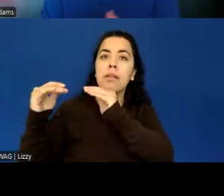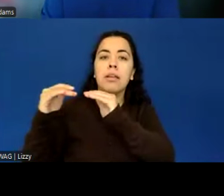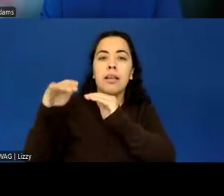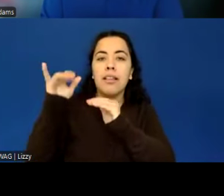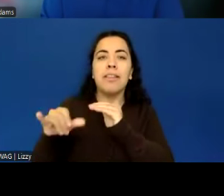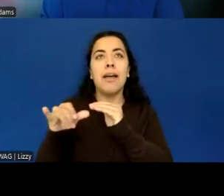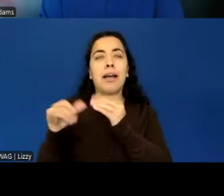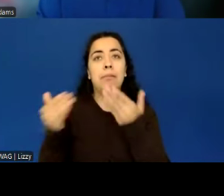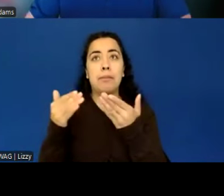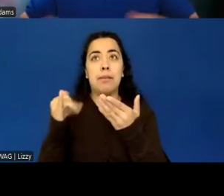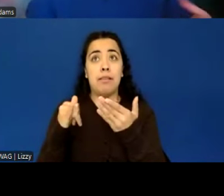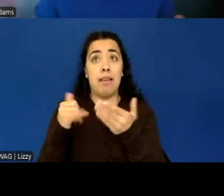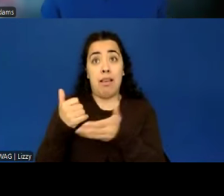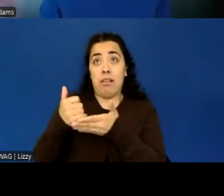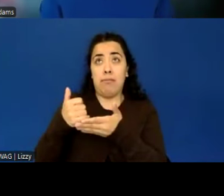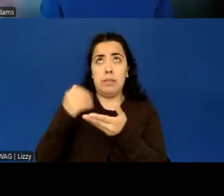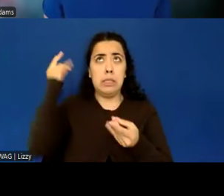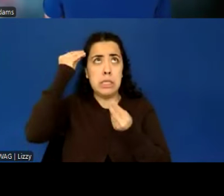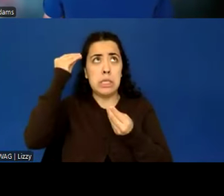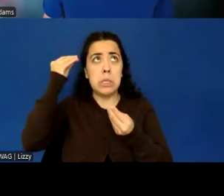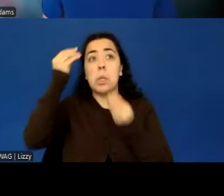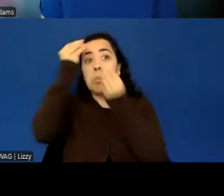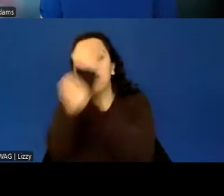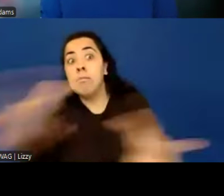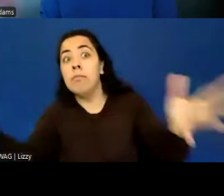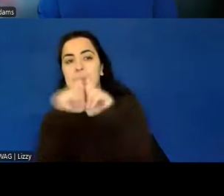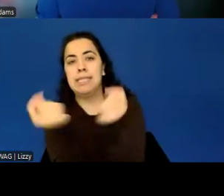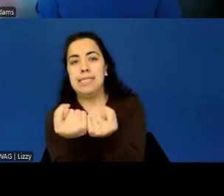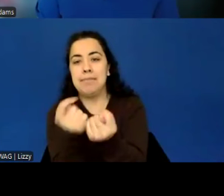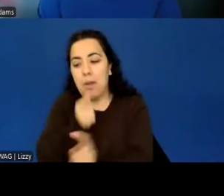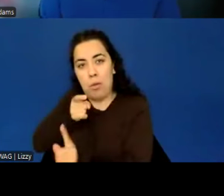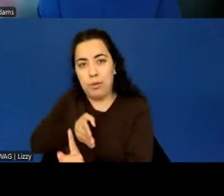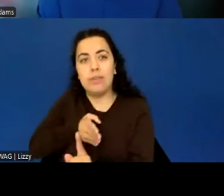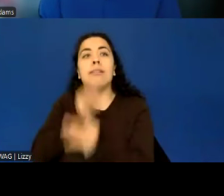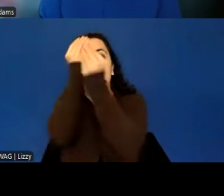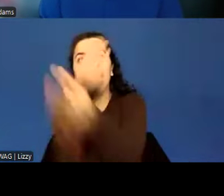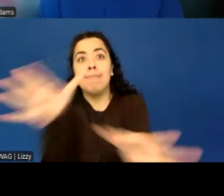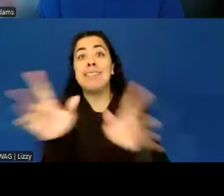might need to notify everybody on a team about something. And it will continue to highlight areas